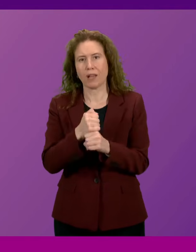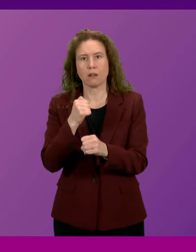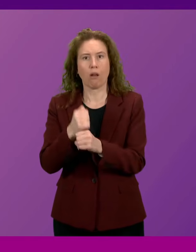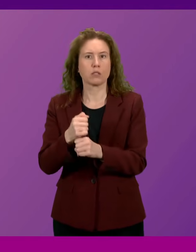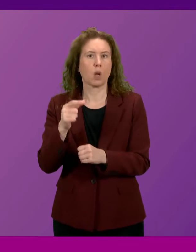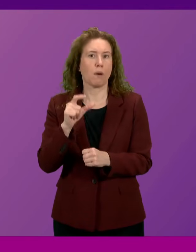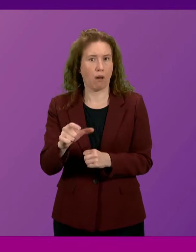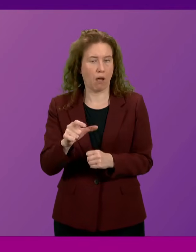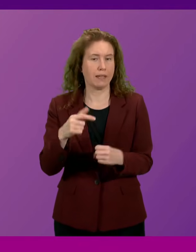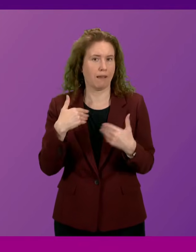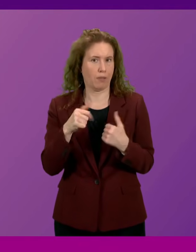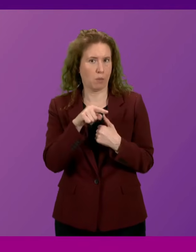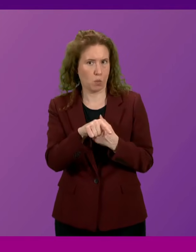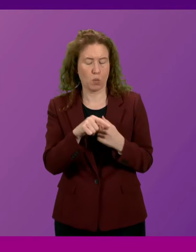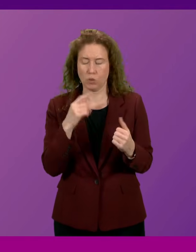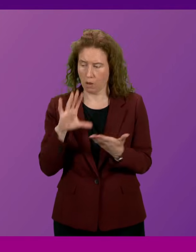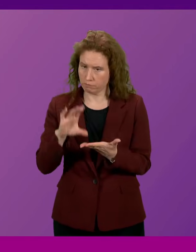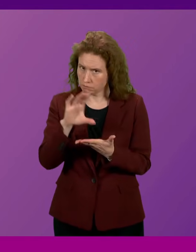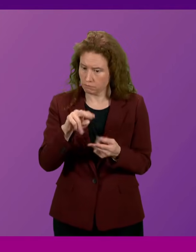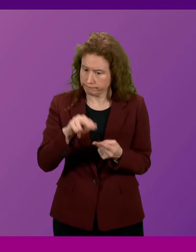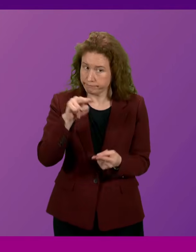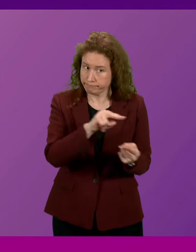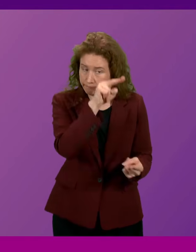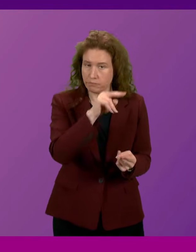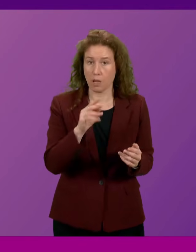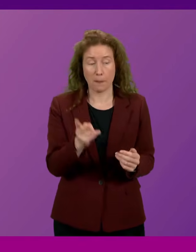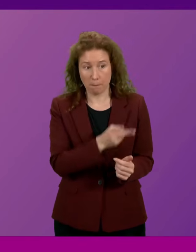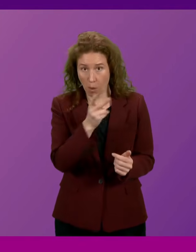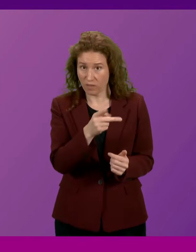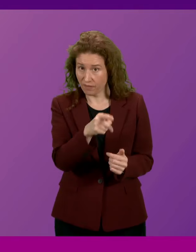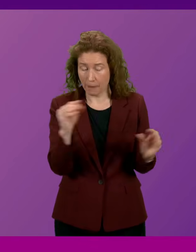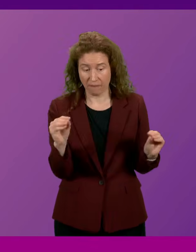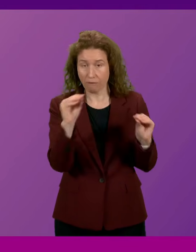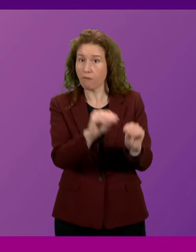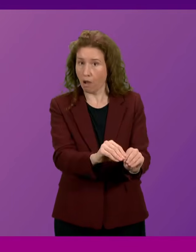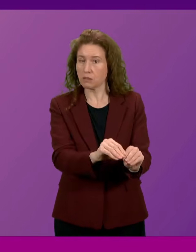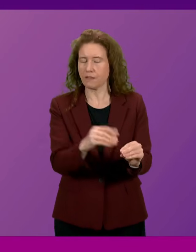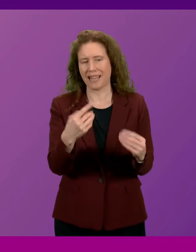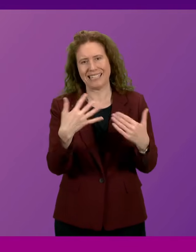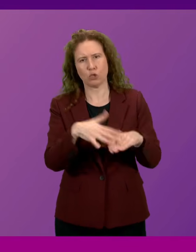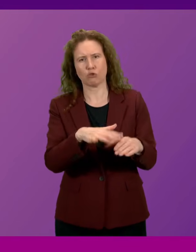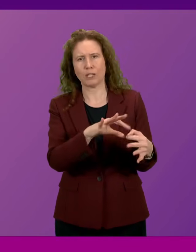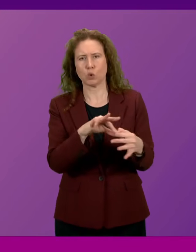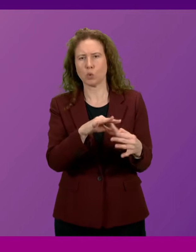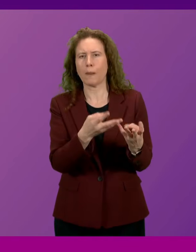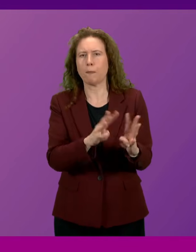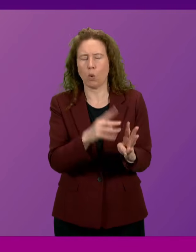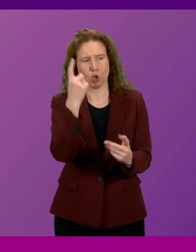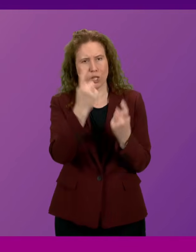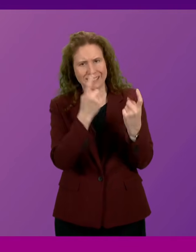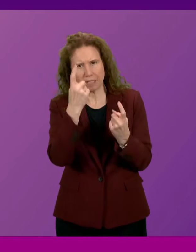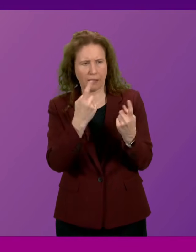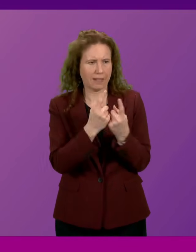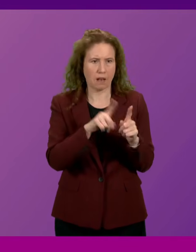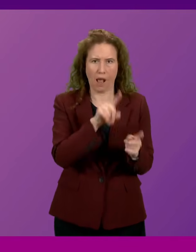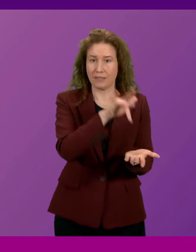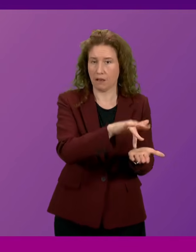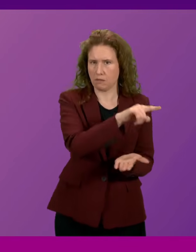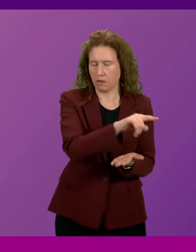Board and those bodies fund the integration joint board that will consider the issue.